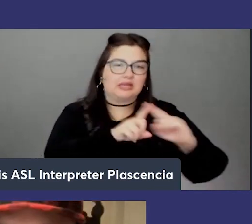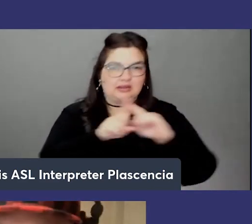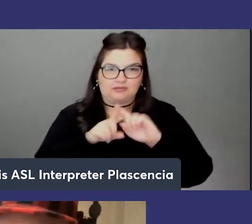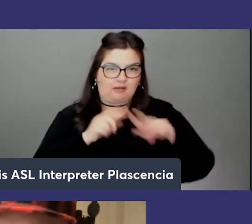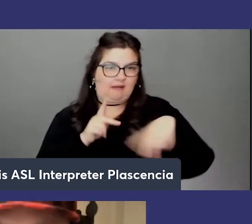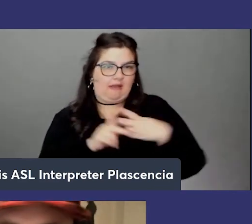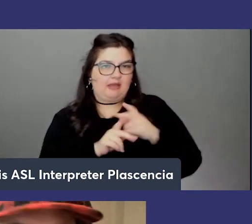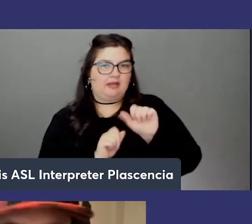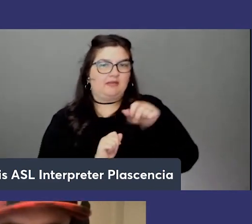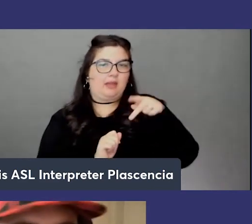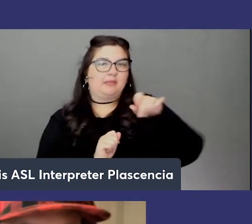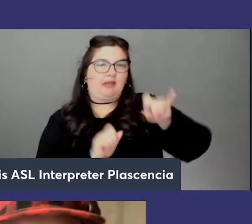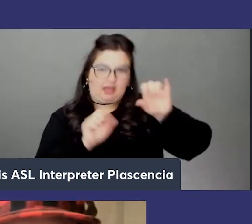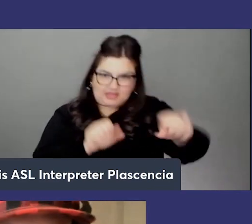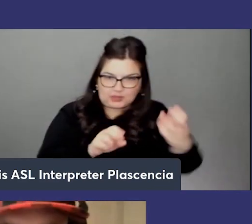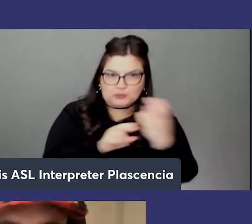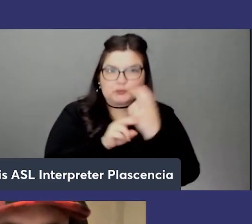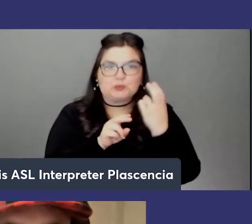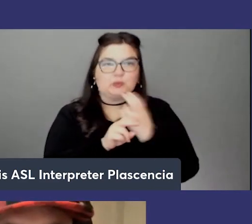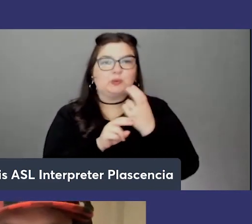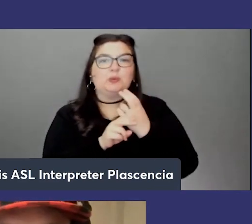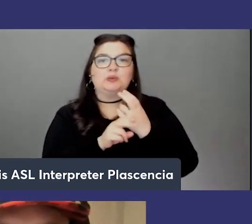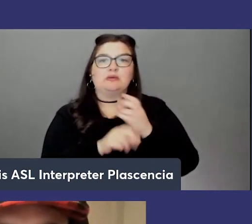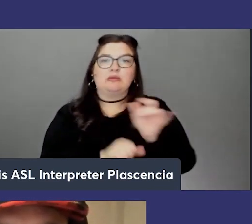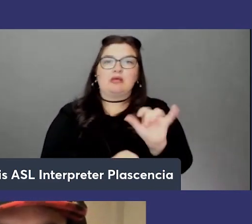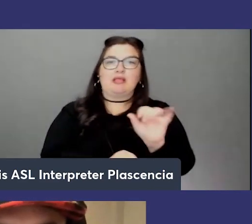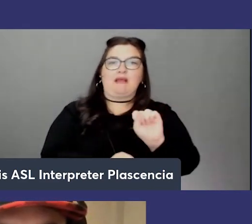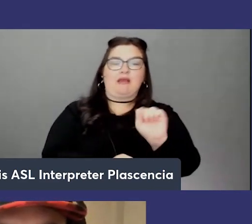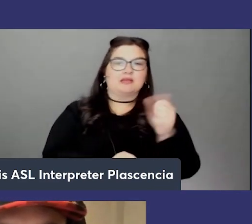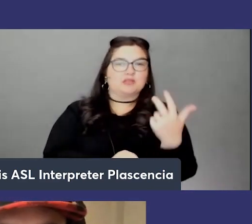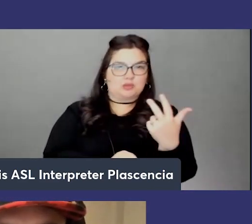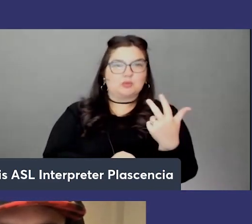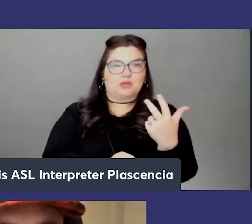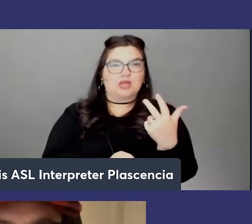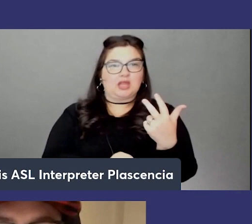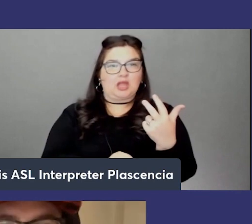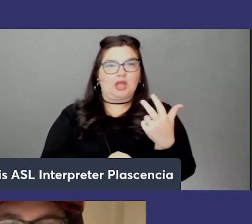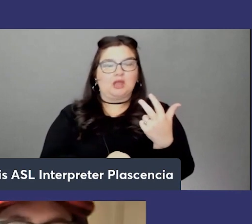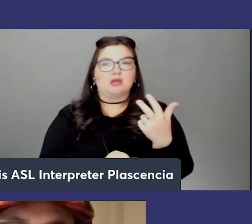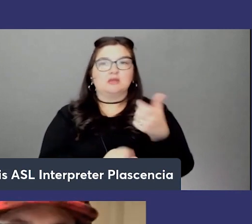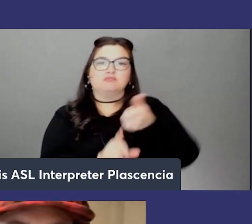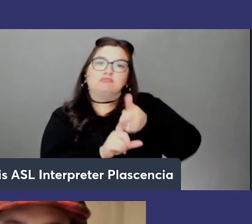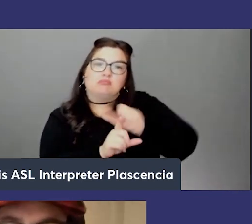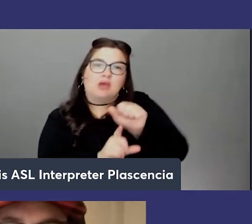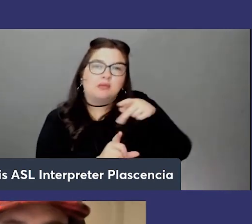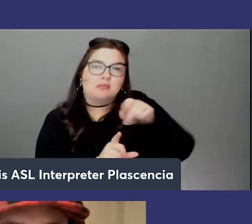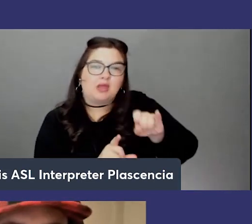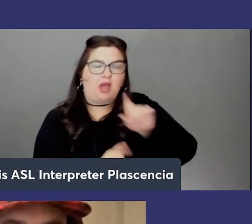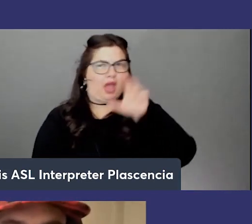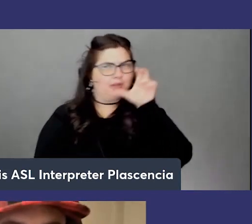to utilize there with things I guess, it's a REST API. I'm assuming Lumigo does things